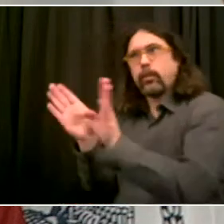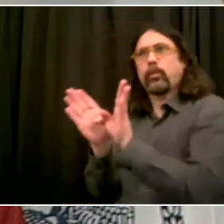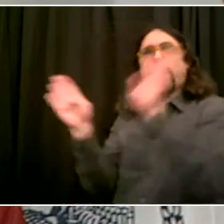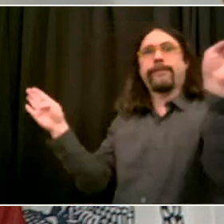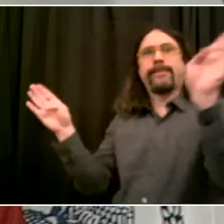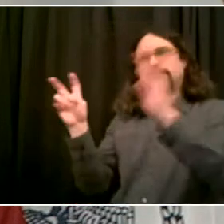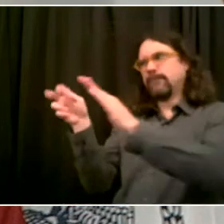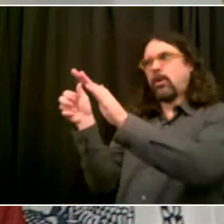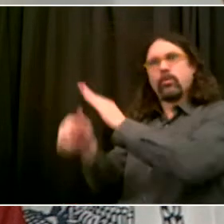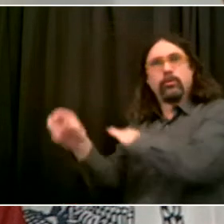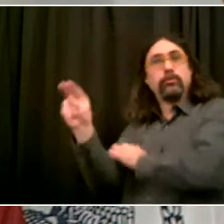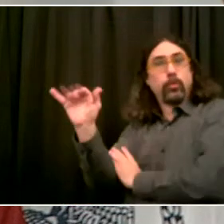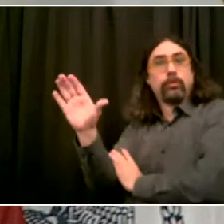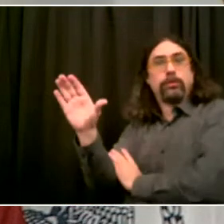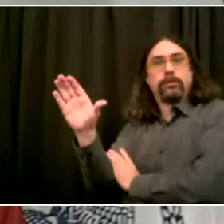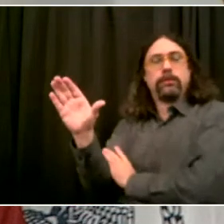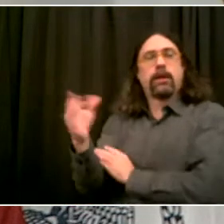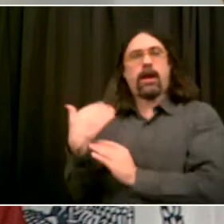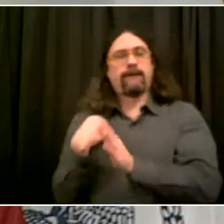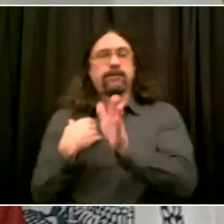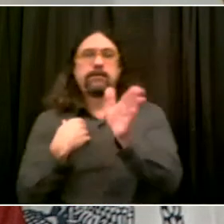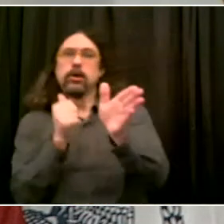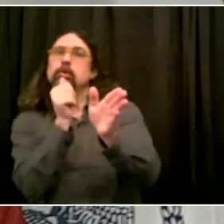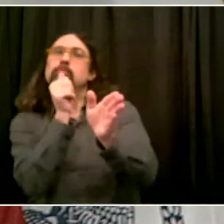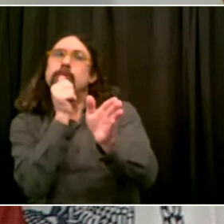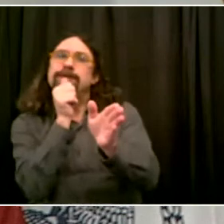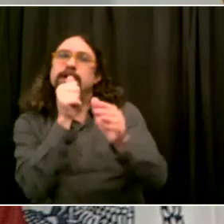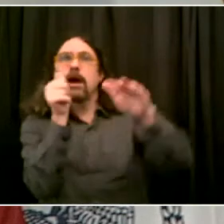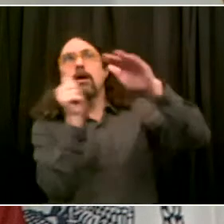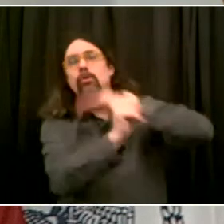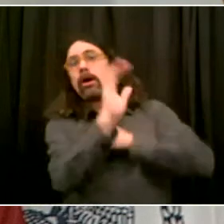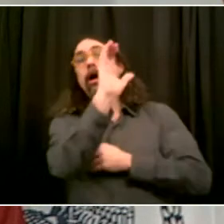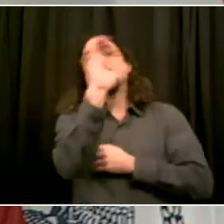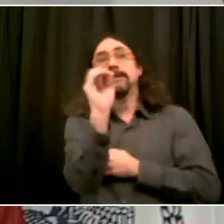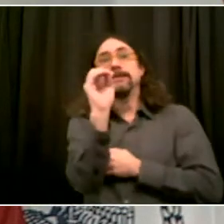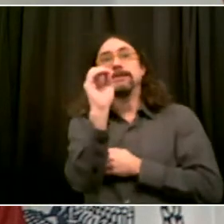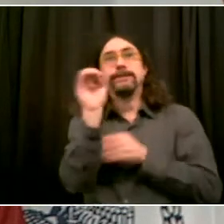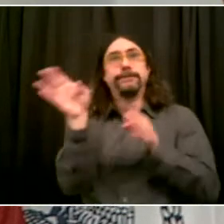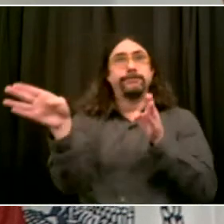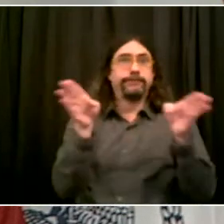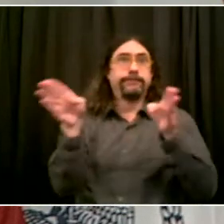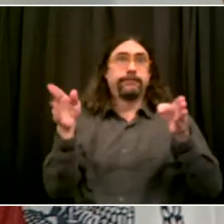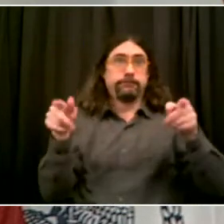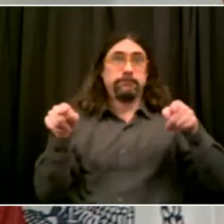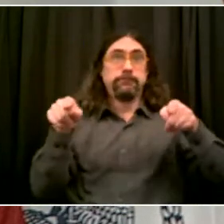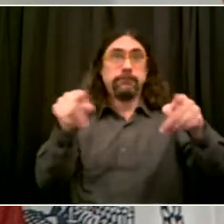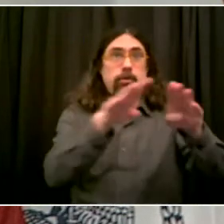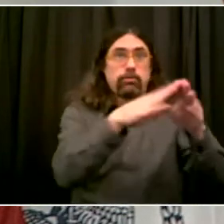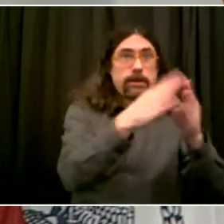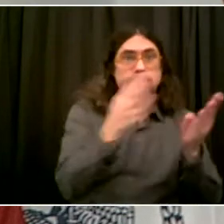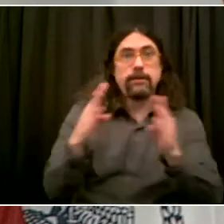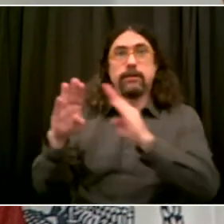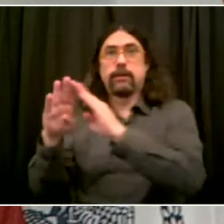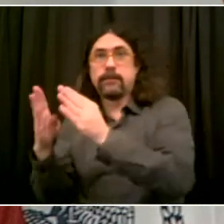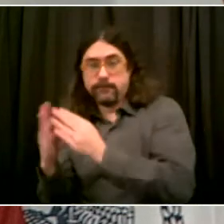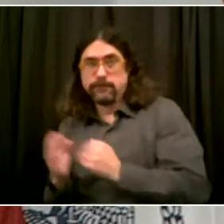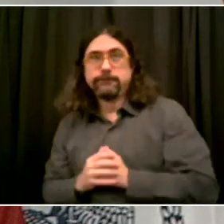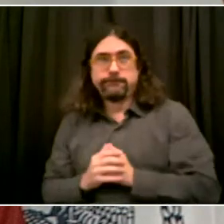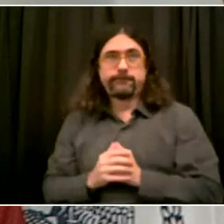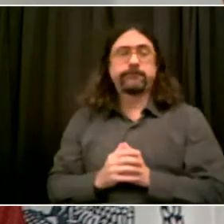TO PRPROVIDE MATERIALS AND MULTIPLE COMMON LANGUAGES IN THE CITY, SECONDLY, WE ARE TOLD THE